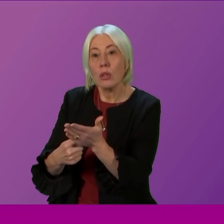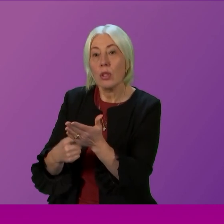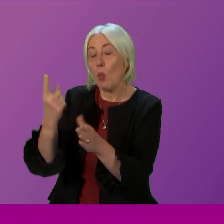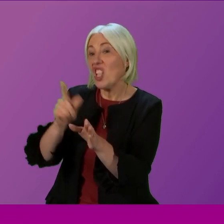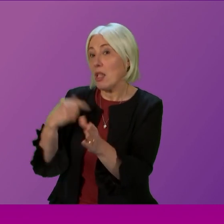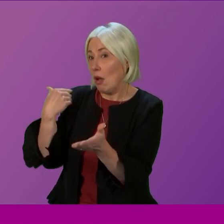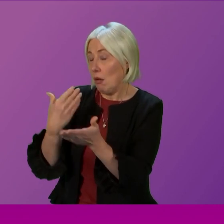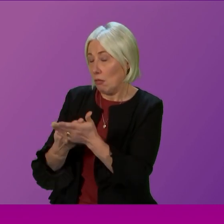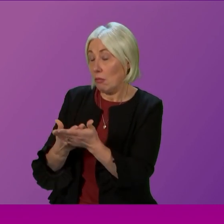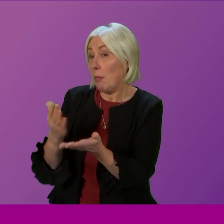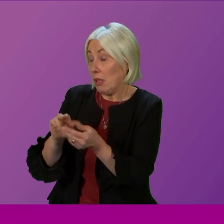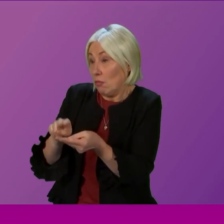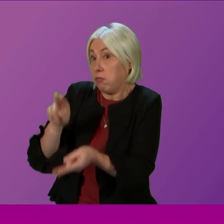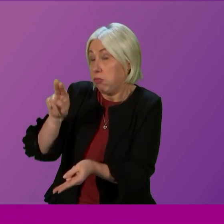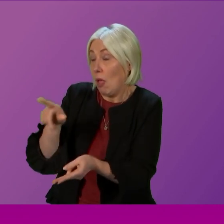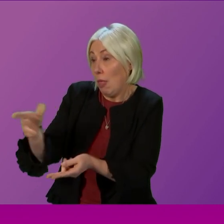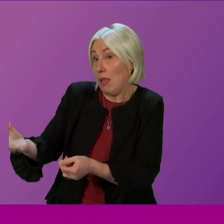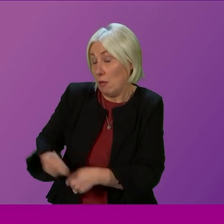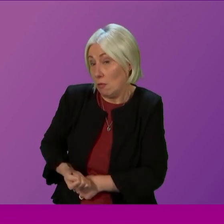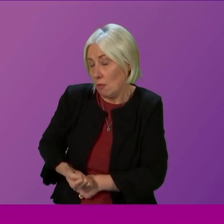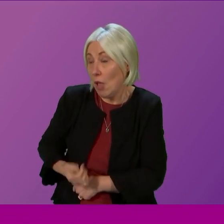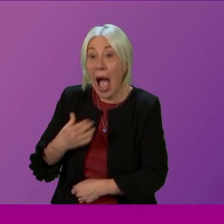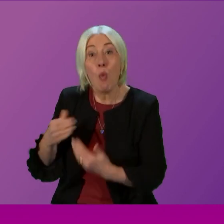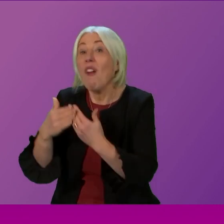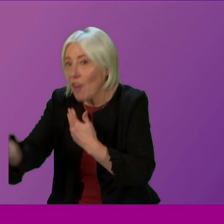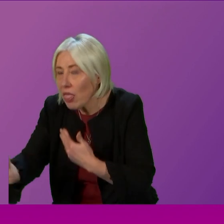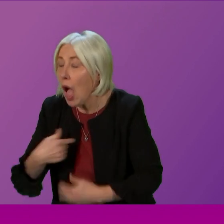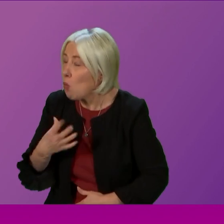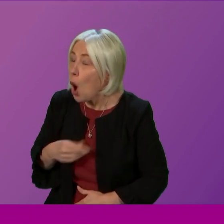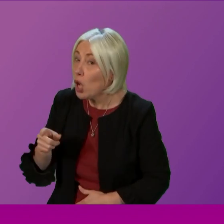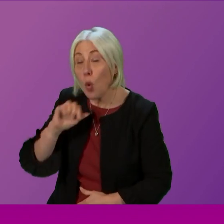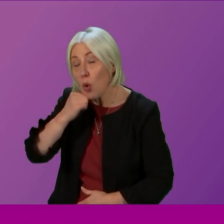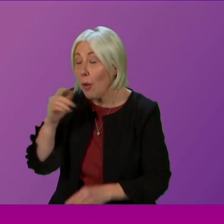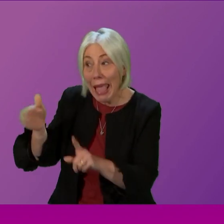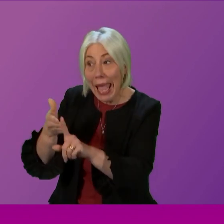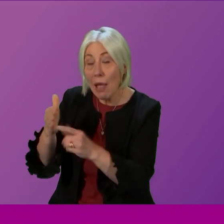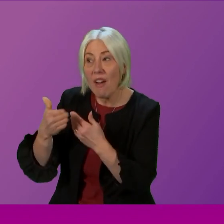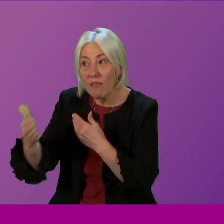I want us to go further, and we intend to go further, but we have to be able to fund